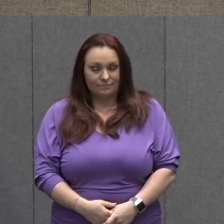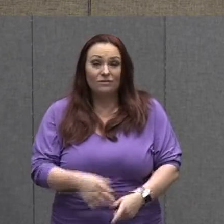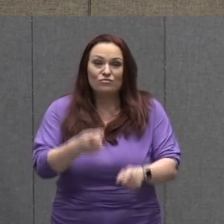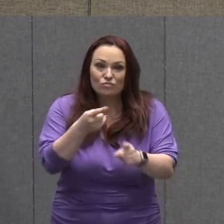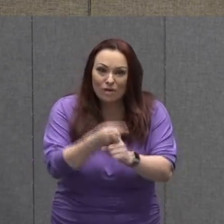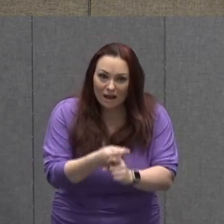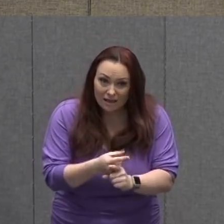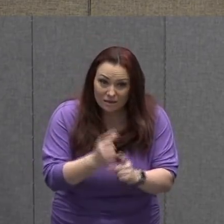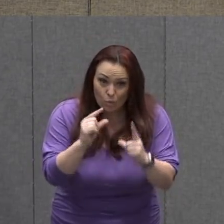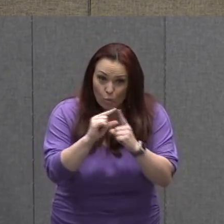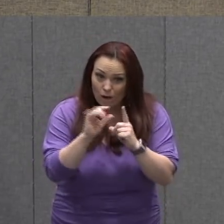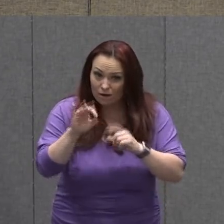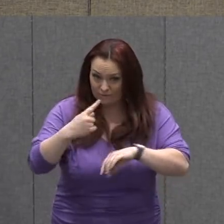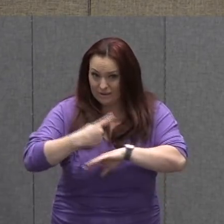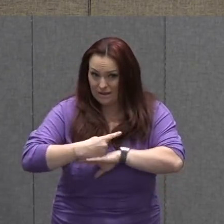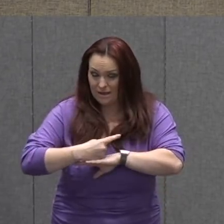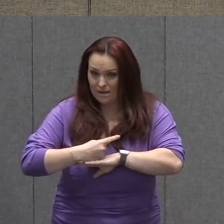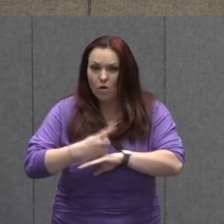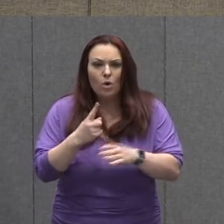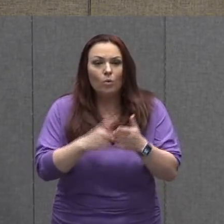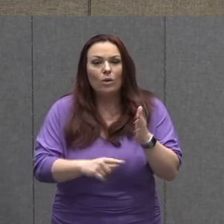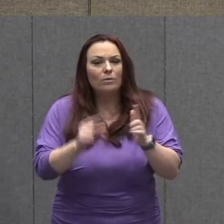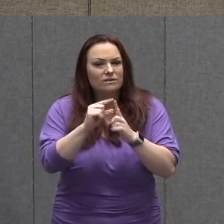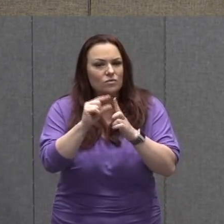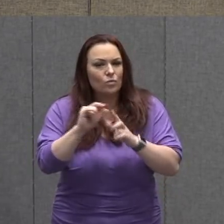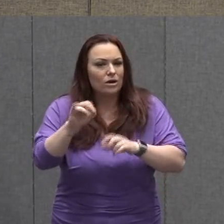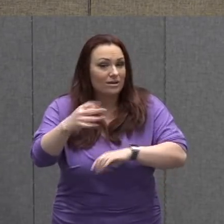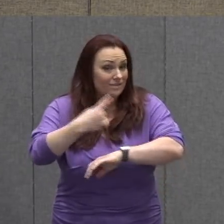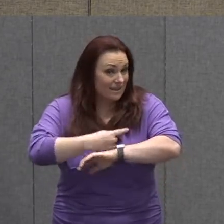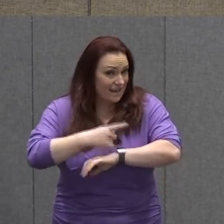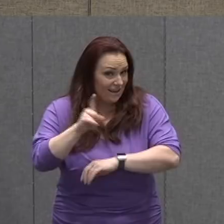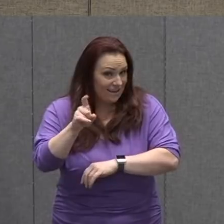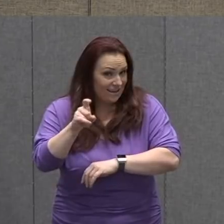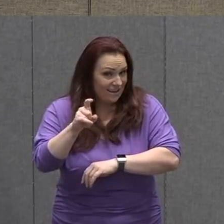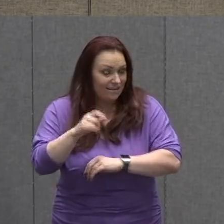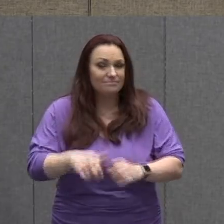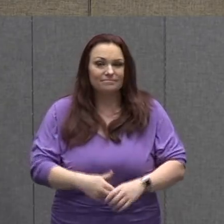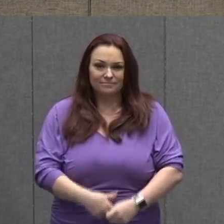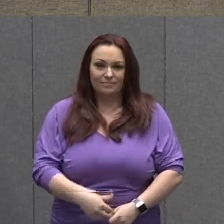What was our word of the day? Adapt. I'm gonna write it while you write it.